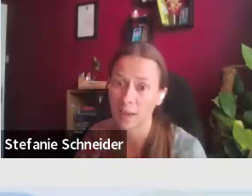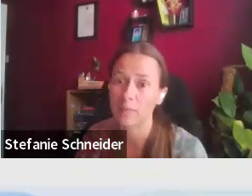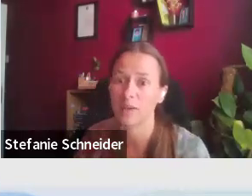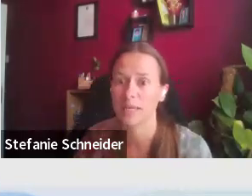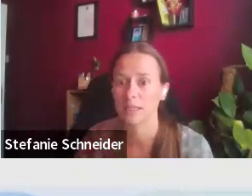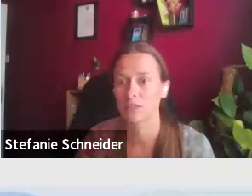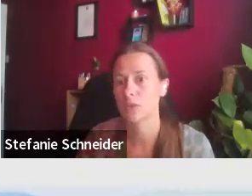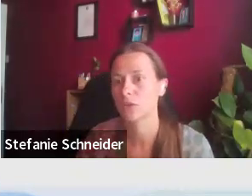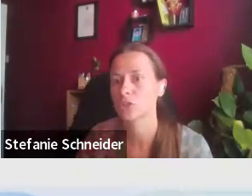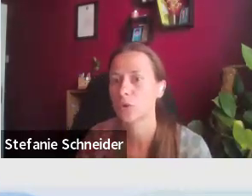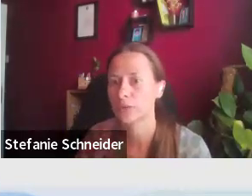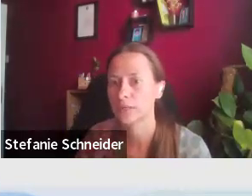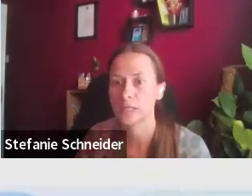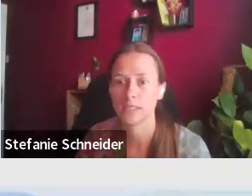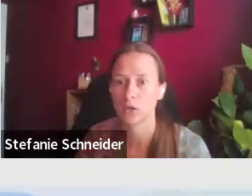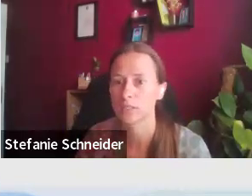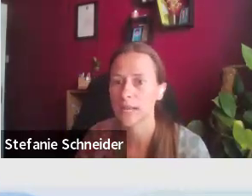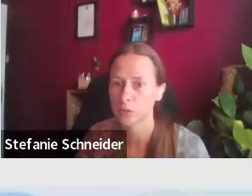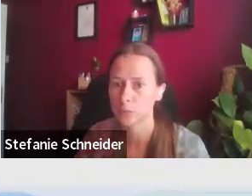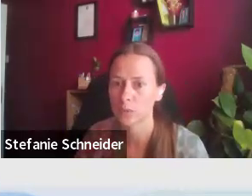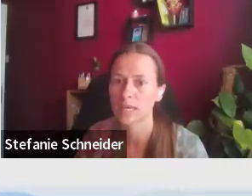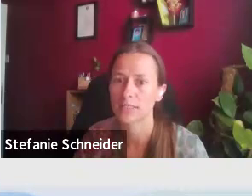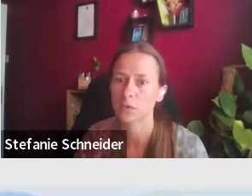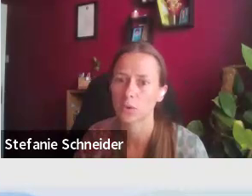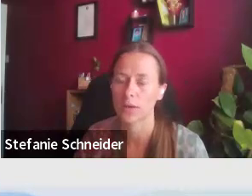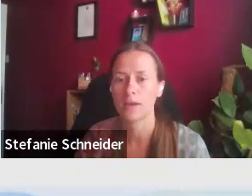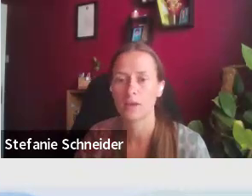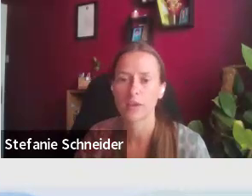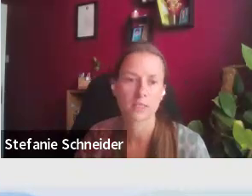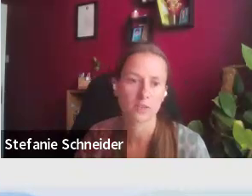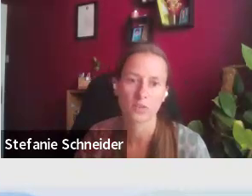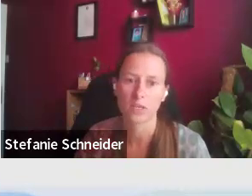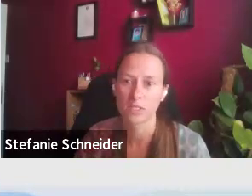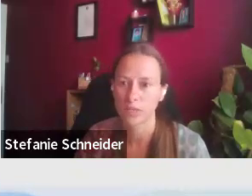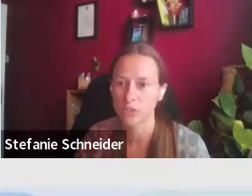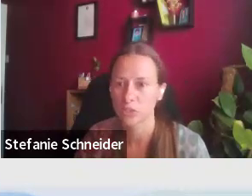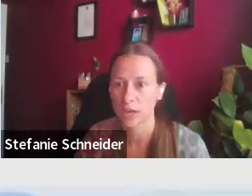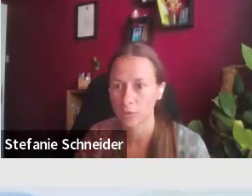at the time very little research on the internal selection process or effective interventions